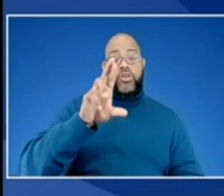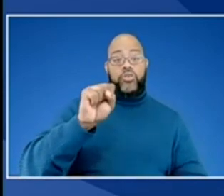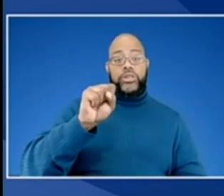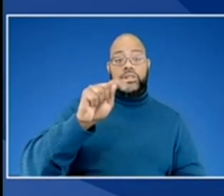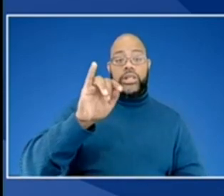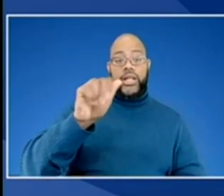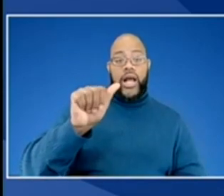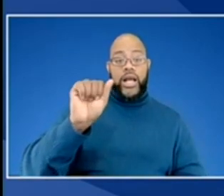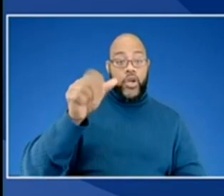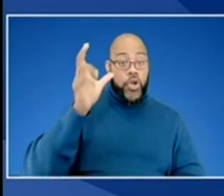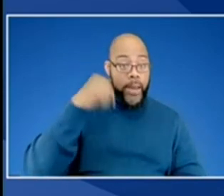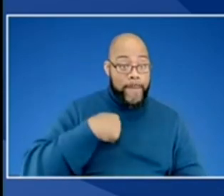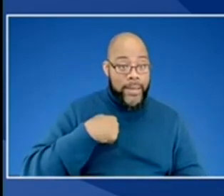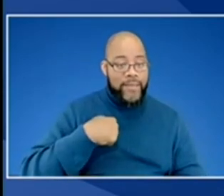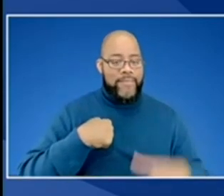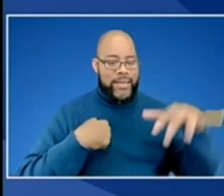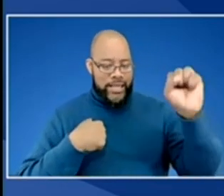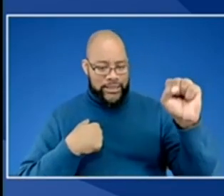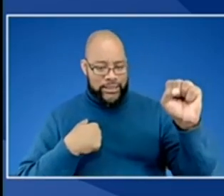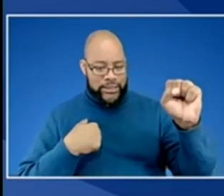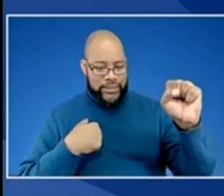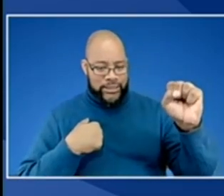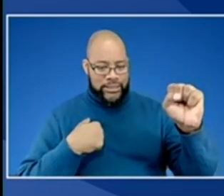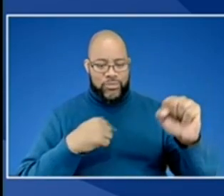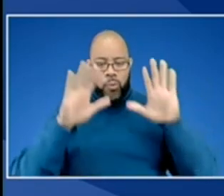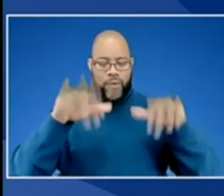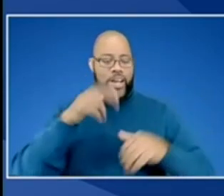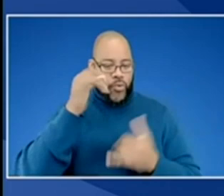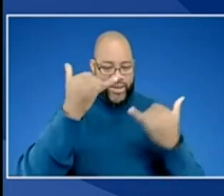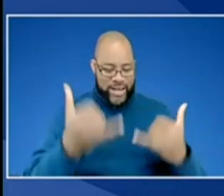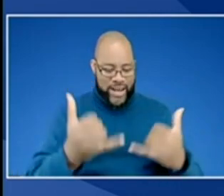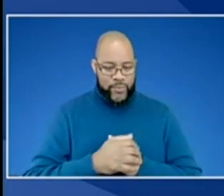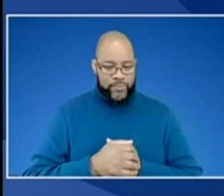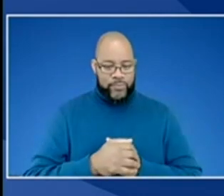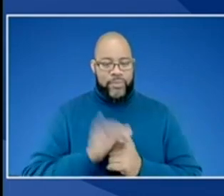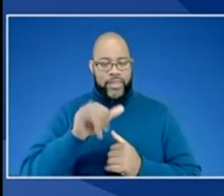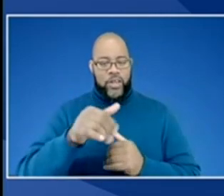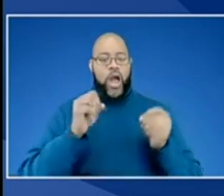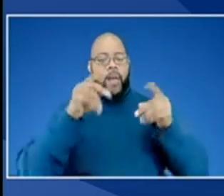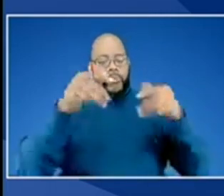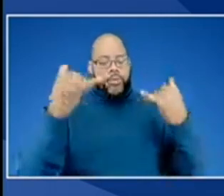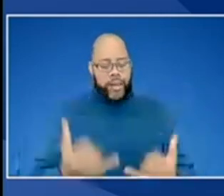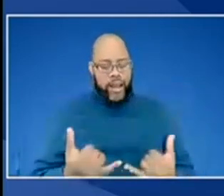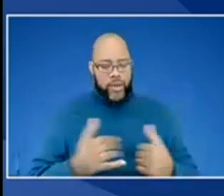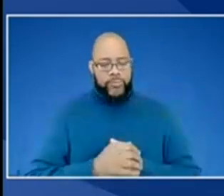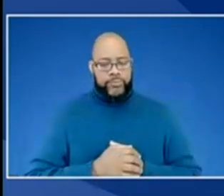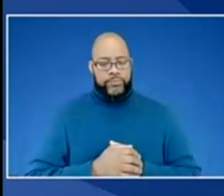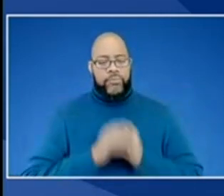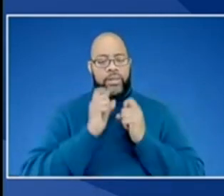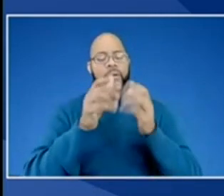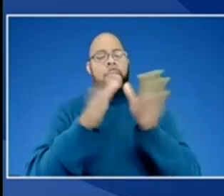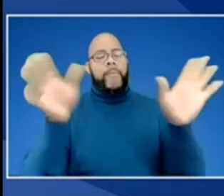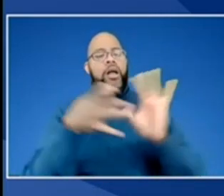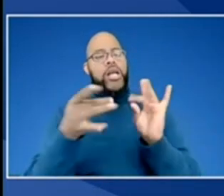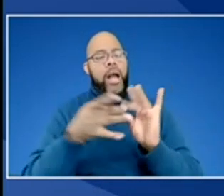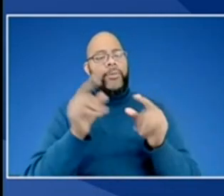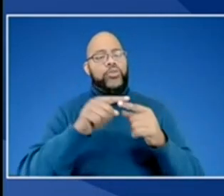Yes. Fantastic. I can hear you as well. This is your opportunity to give a public comment to the negotiators.